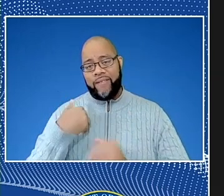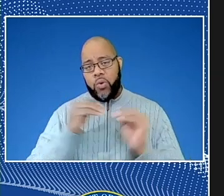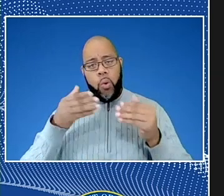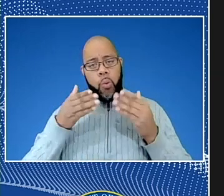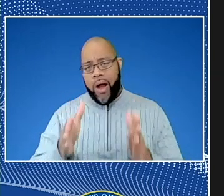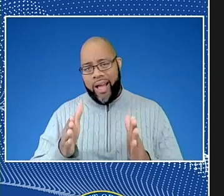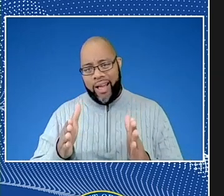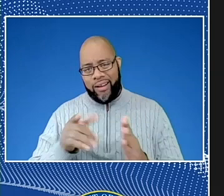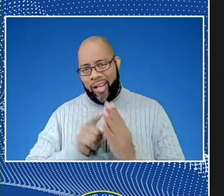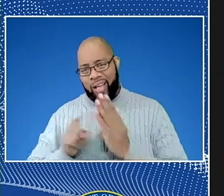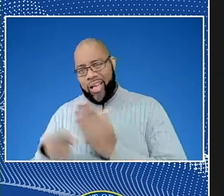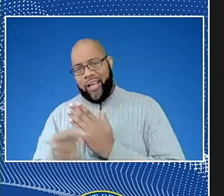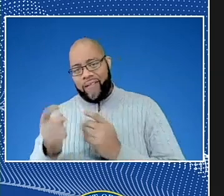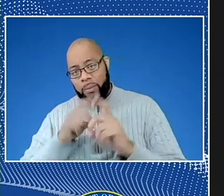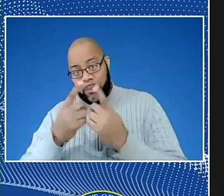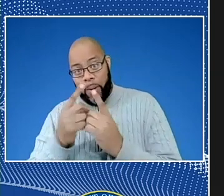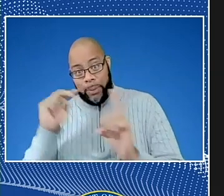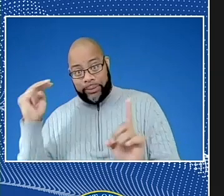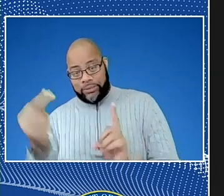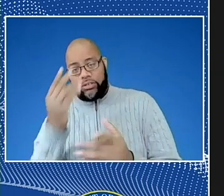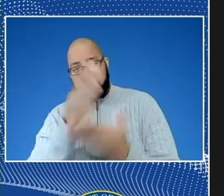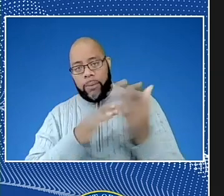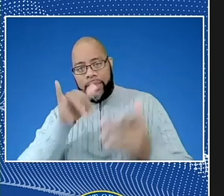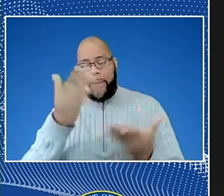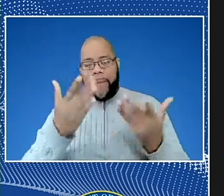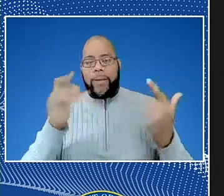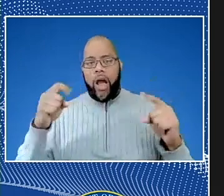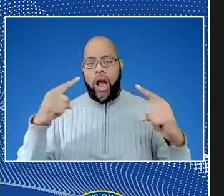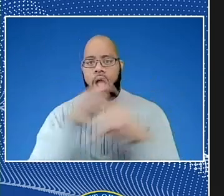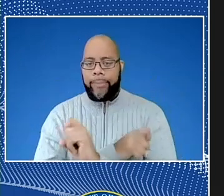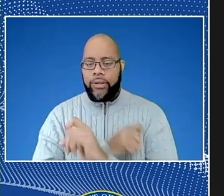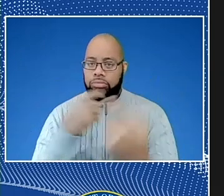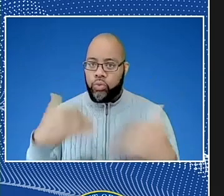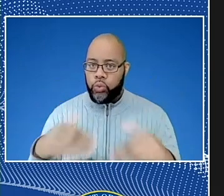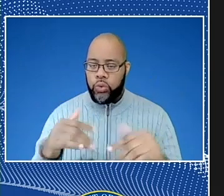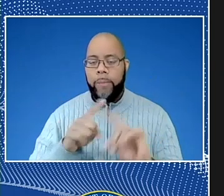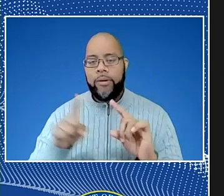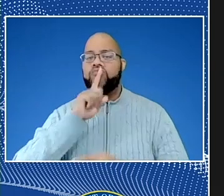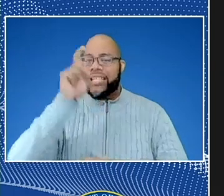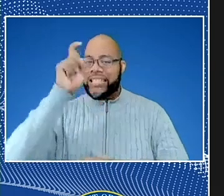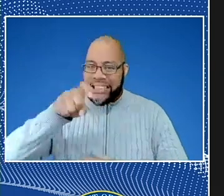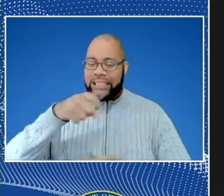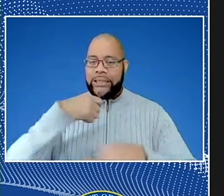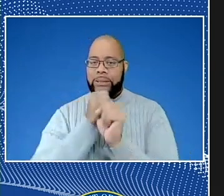from the Department's perspective, some of this may be complicated, but it really needs to be made as simple as humanly